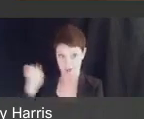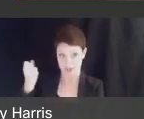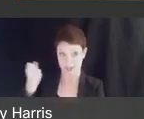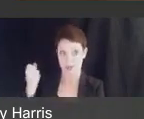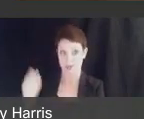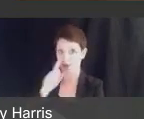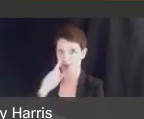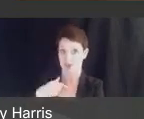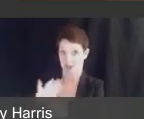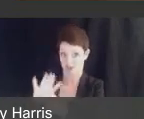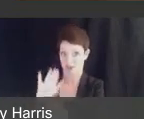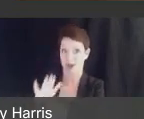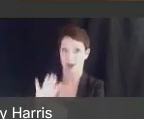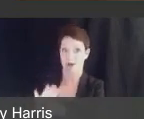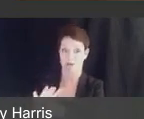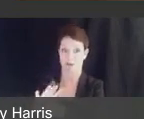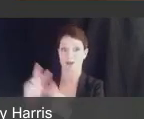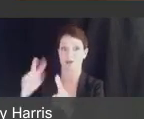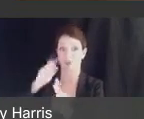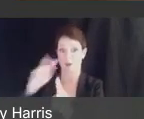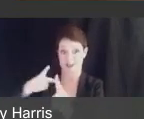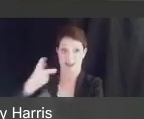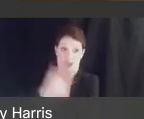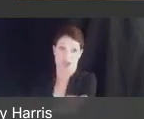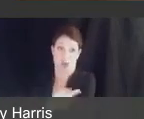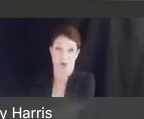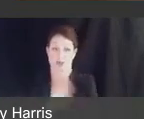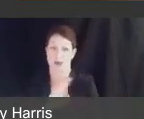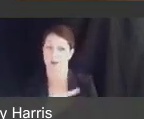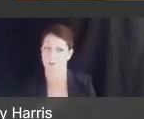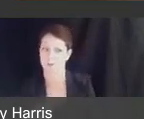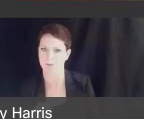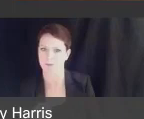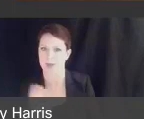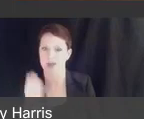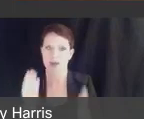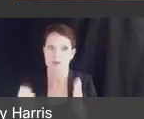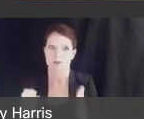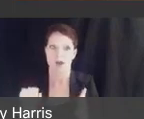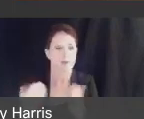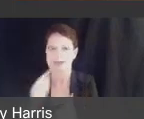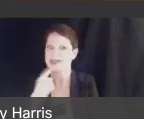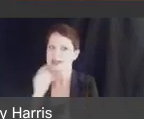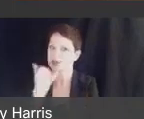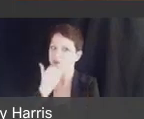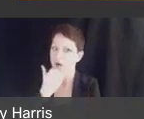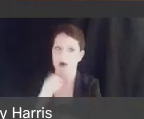be able to give that second dose. [indecipherable] there's nothing wrong with that but that does account for